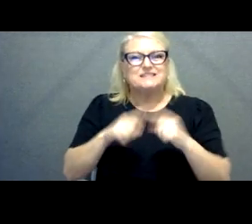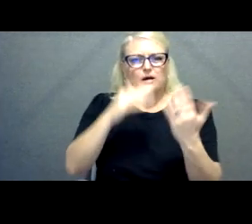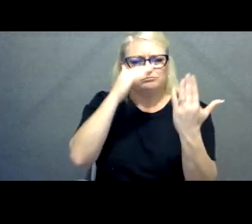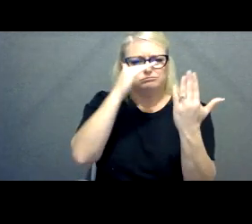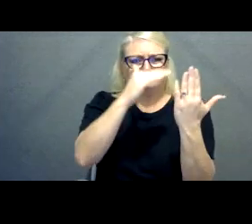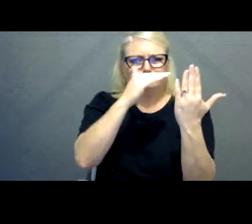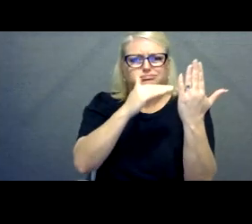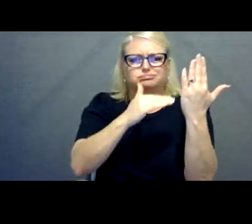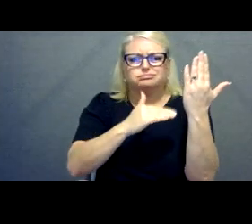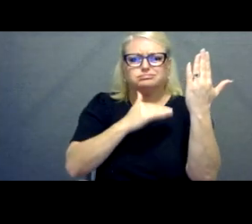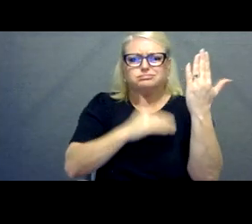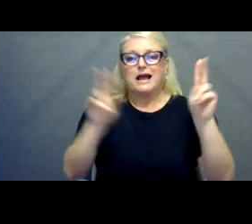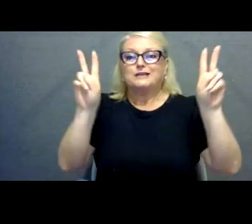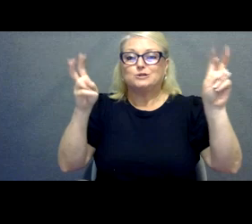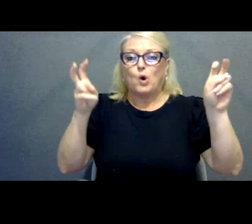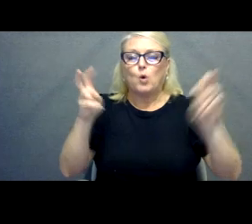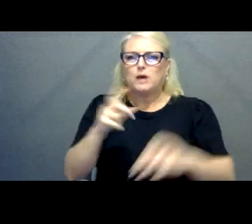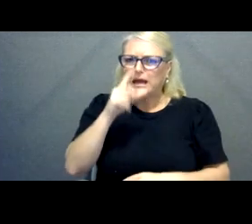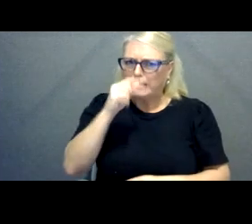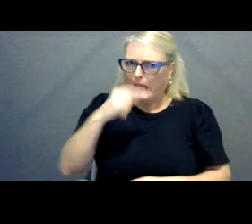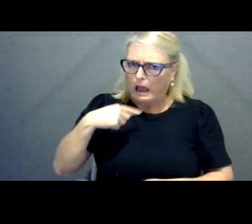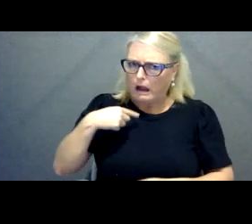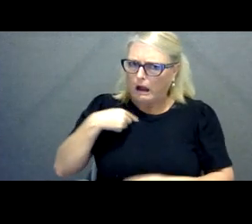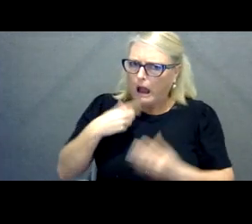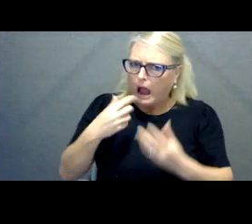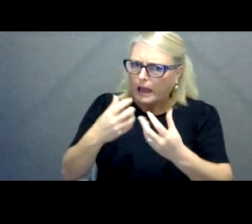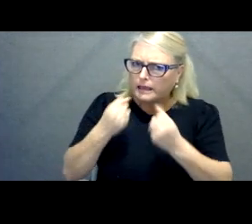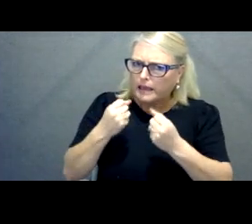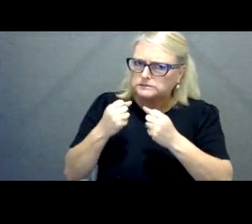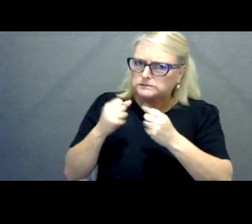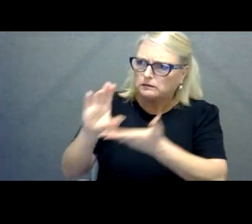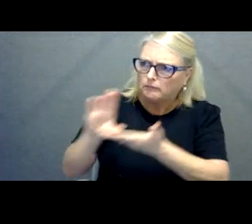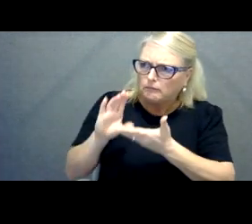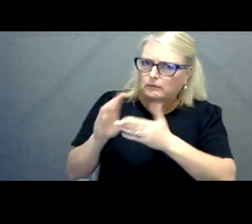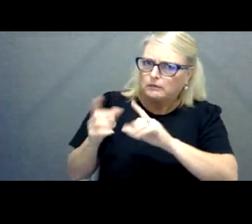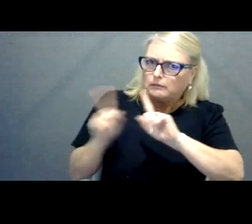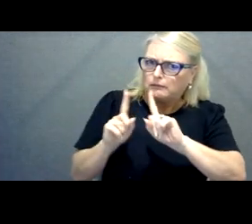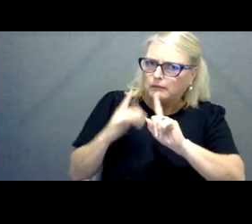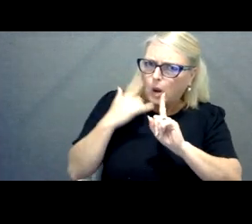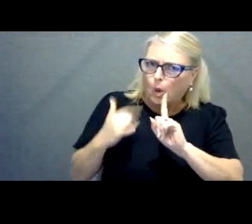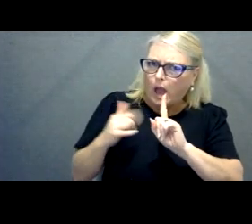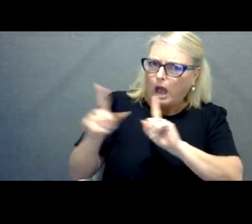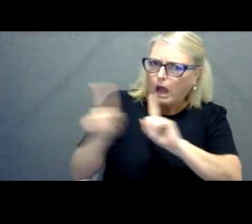helpful fact sheet um and I would encourage you to provide that to your clients if they are wanting